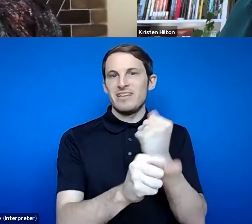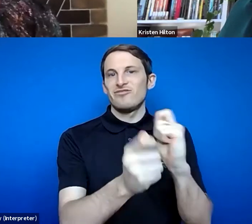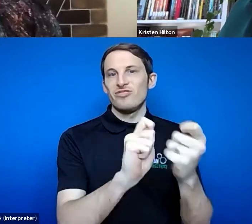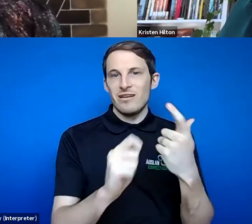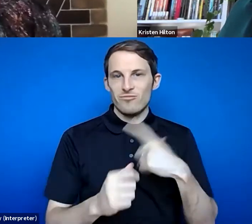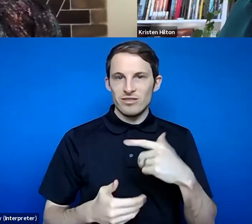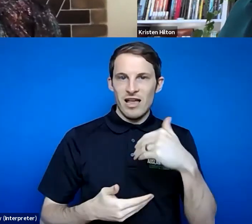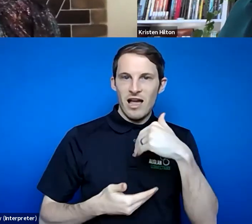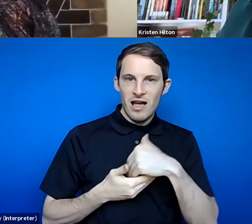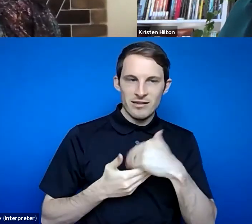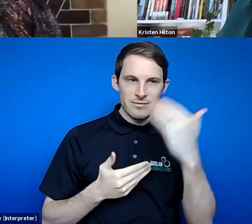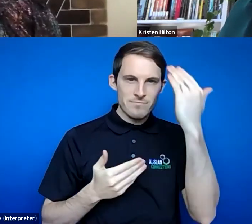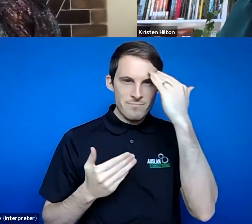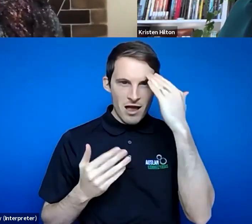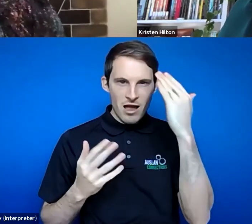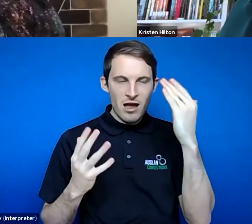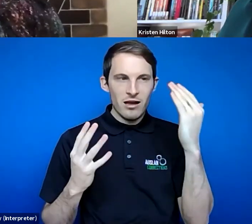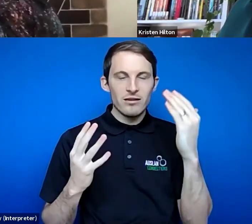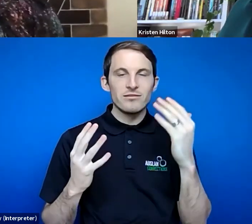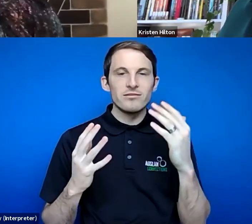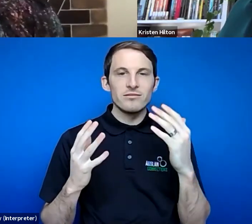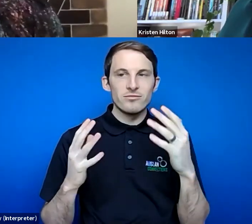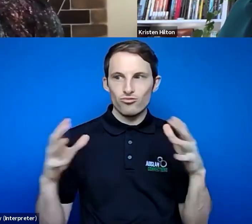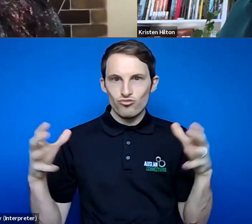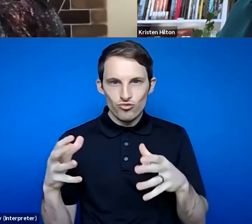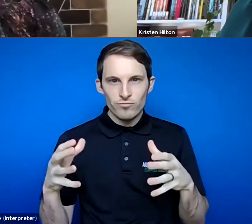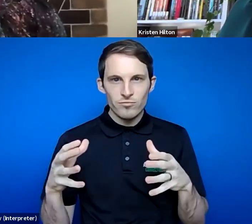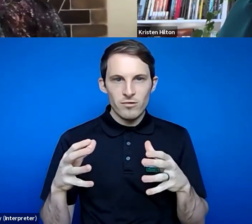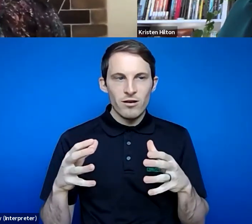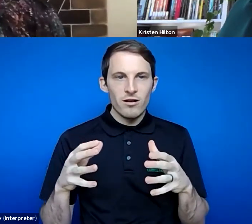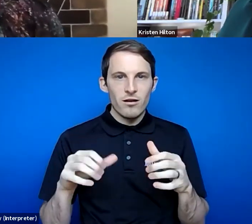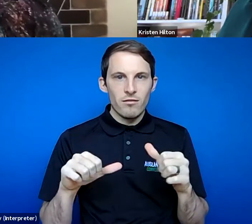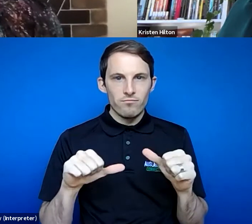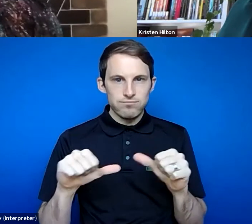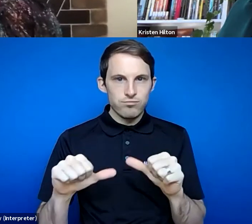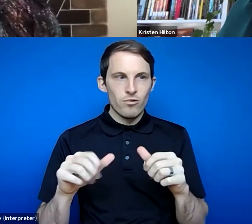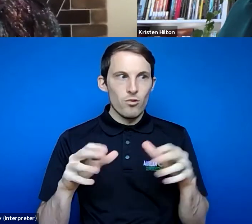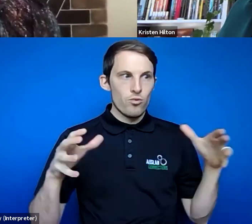have been persuaded, groups have been persuaded, organisations have been persuaded to act and